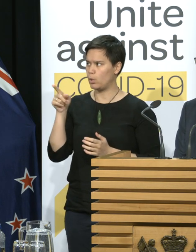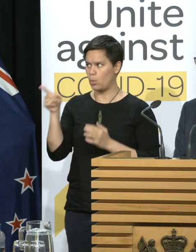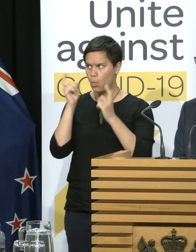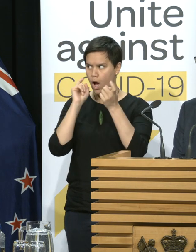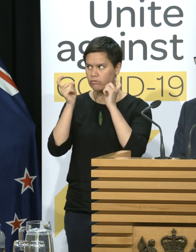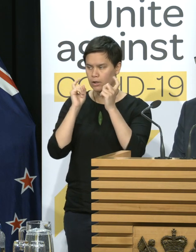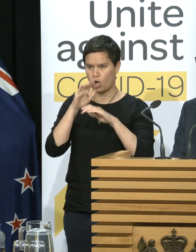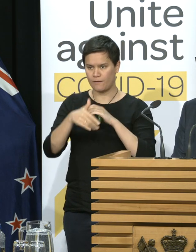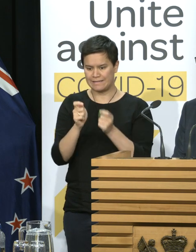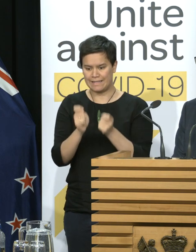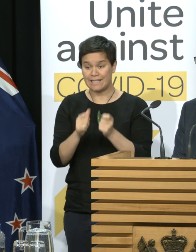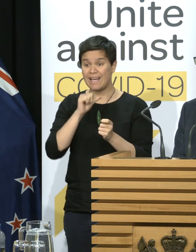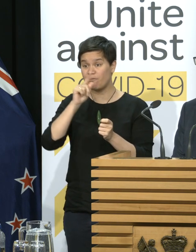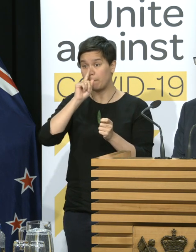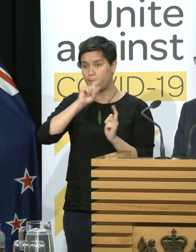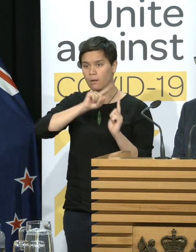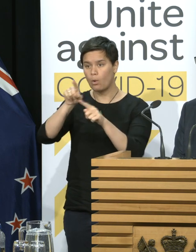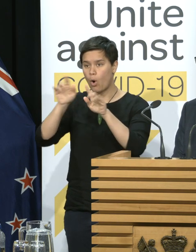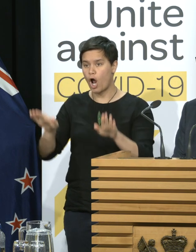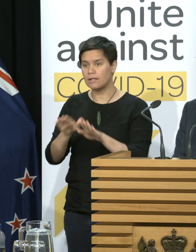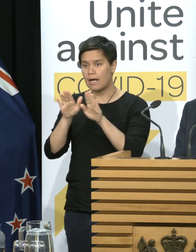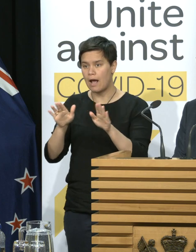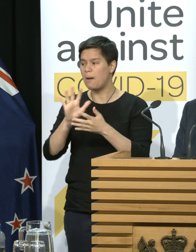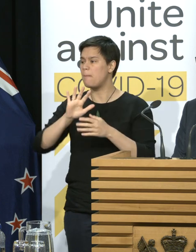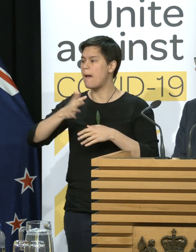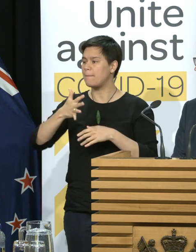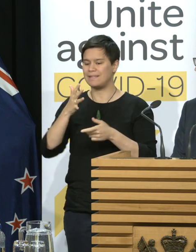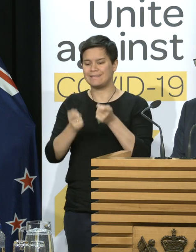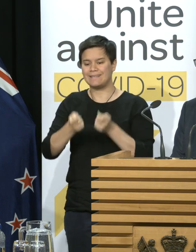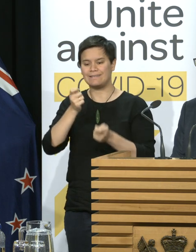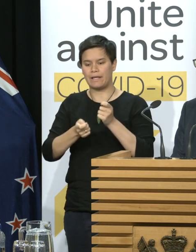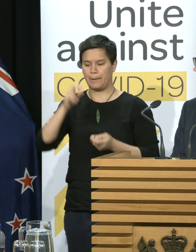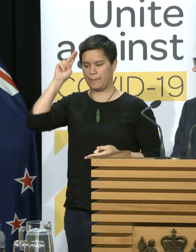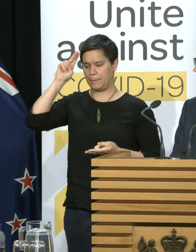And is there any plans for surveillance testing if that does be the case?